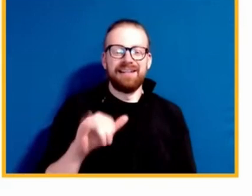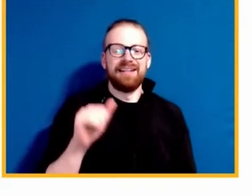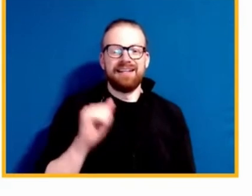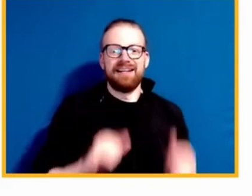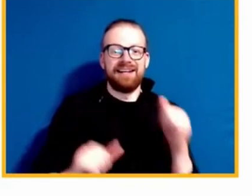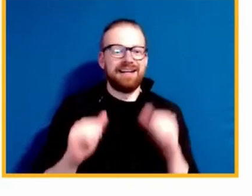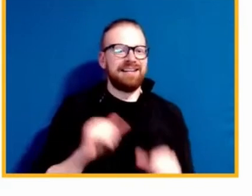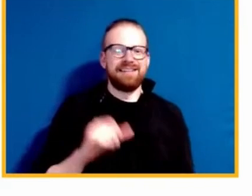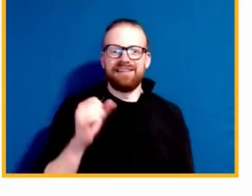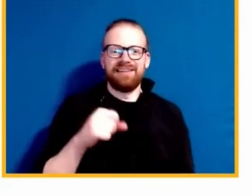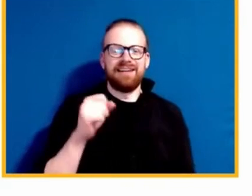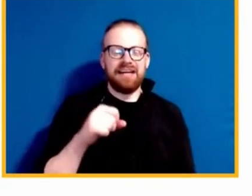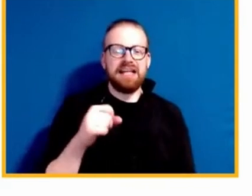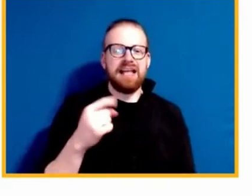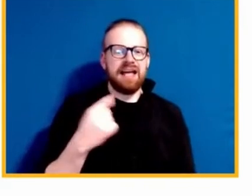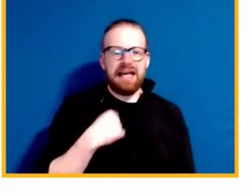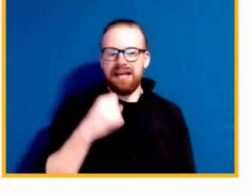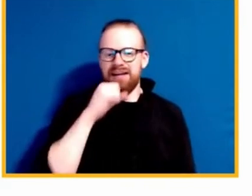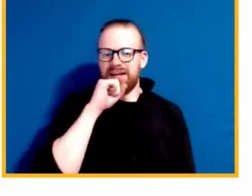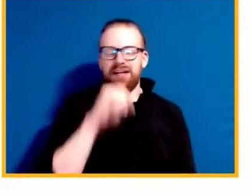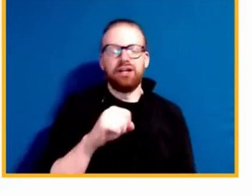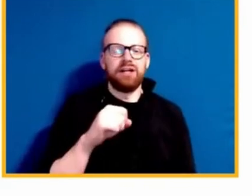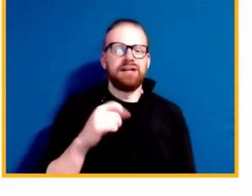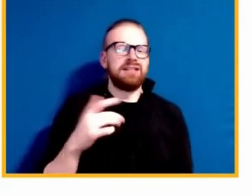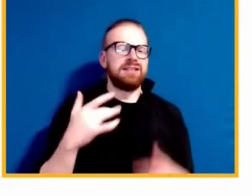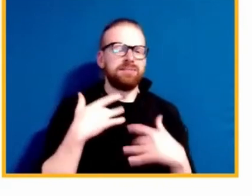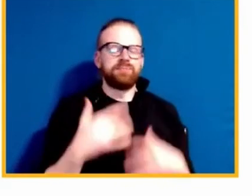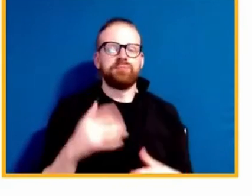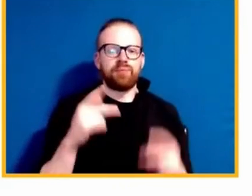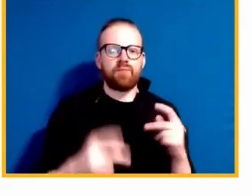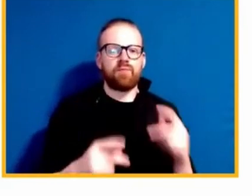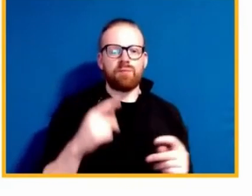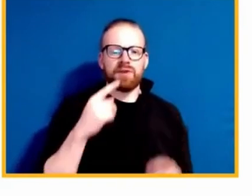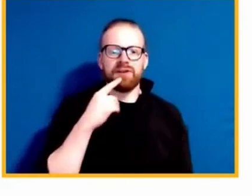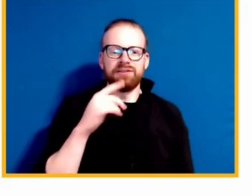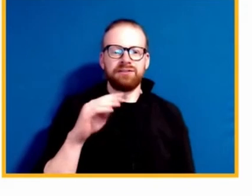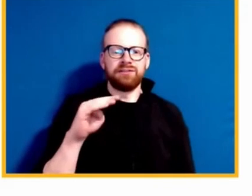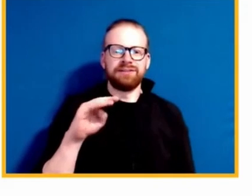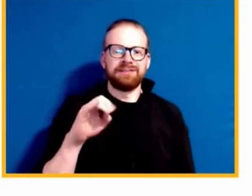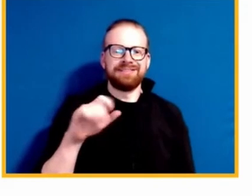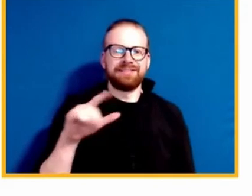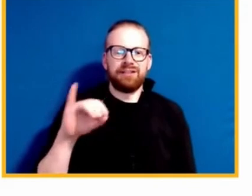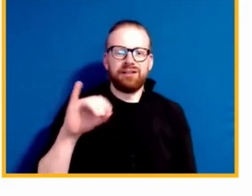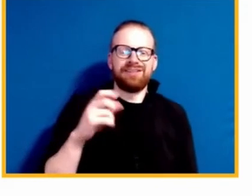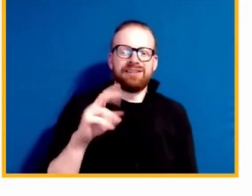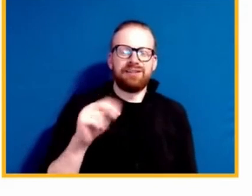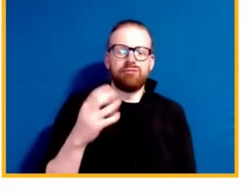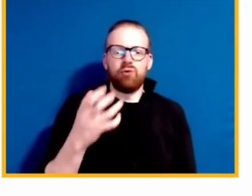Yeah, no I loved it, like usually when people take Michael Jackson, they really want to get a lot of